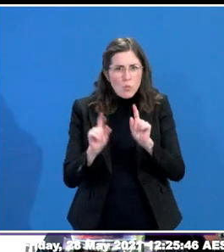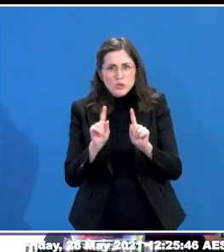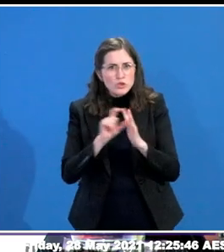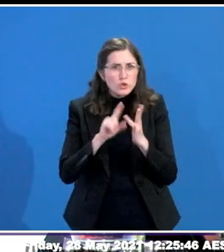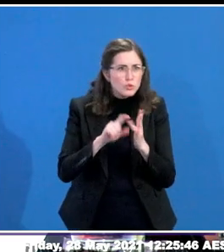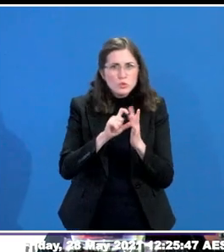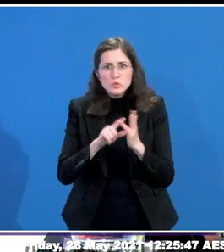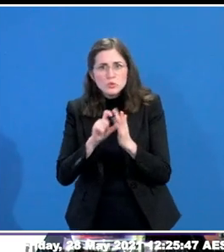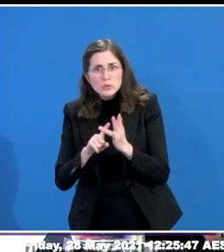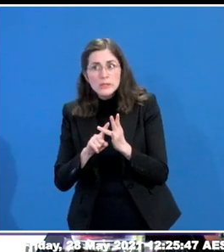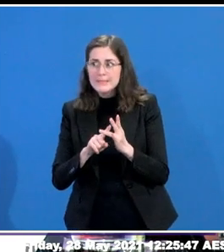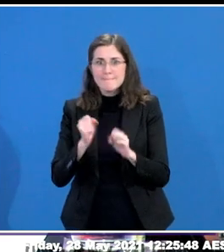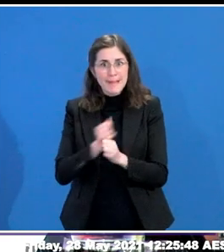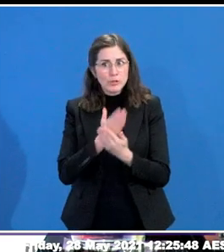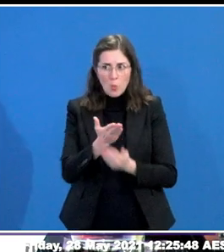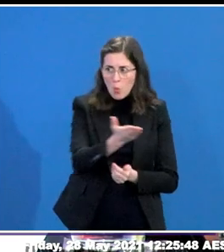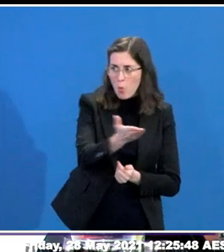fully understands their responsibilities.